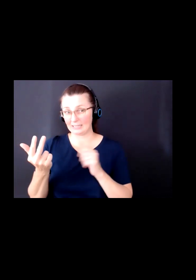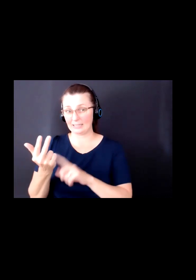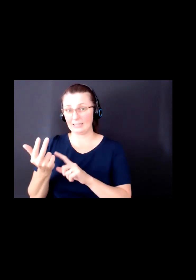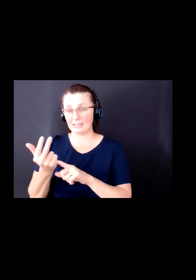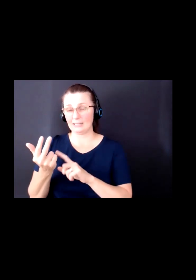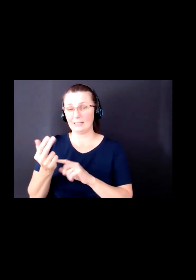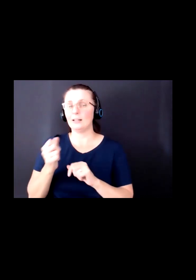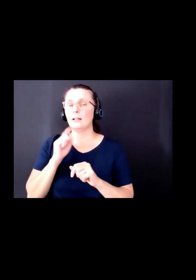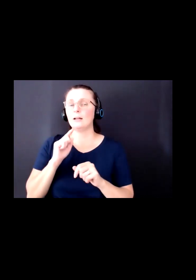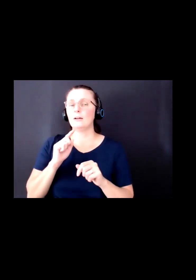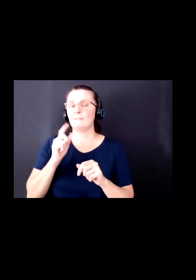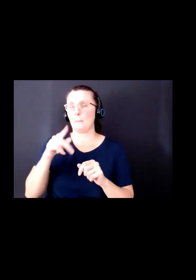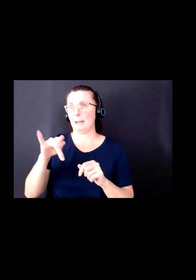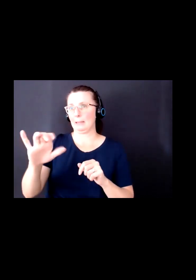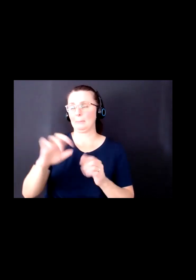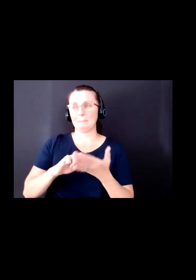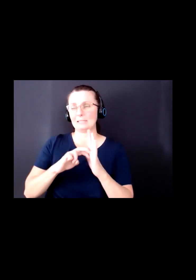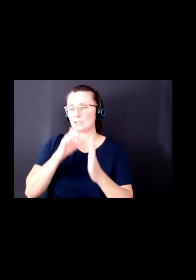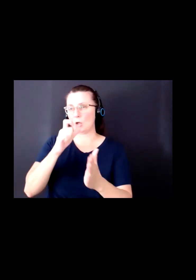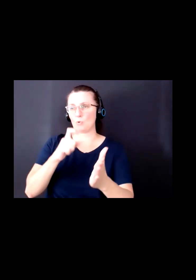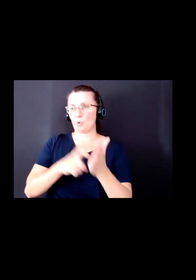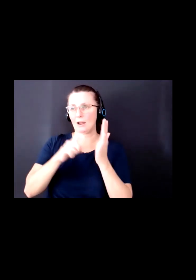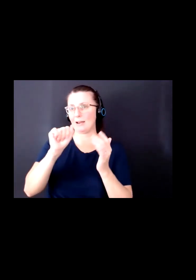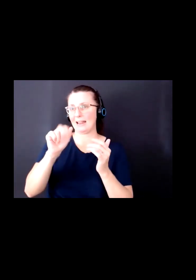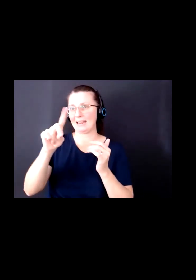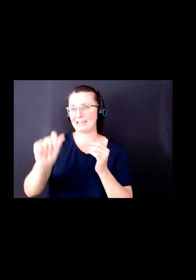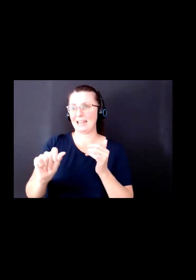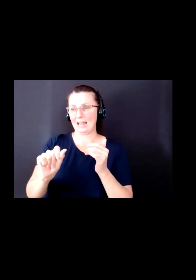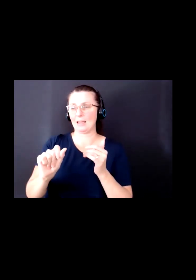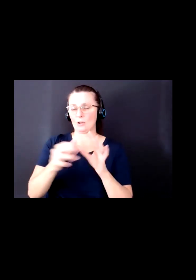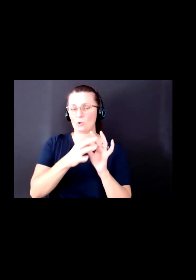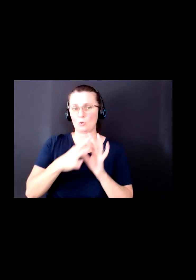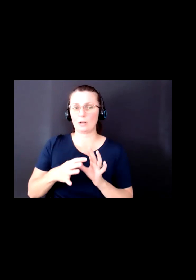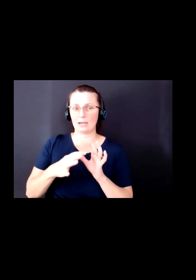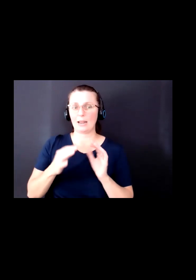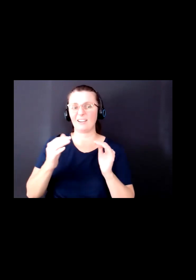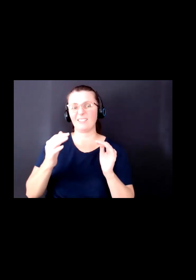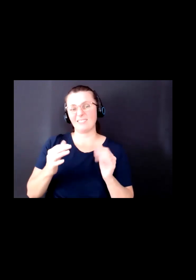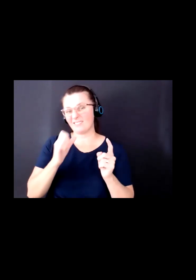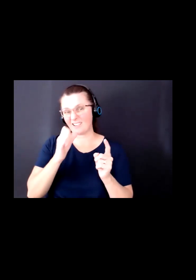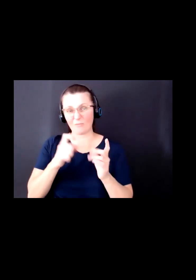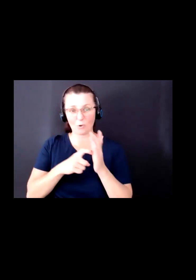Coordinator or post a grievance procedure, or do any of the things we've mentioned, but it may be a best practice when you're interacting